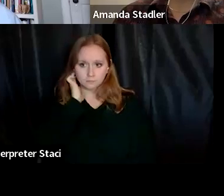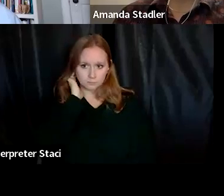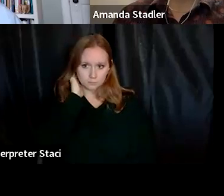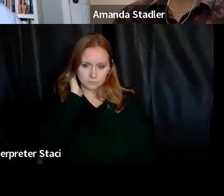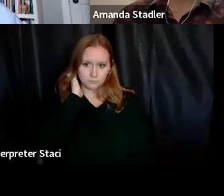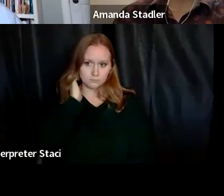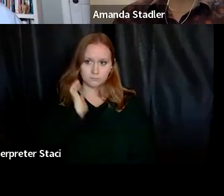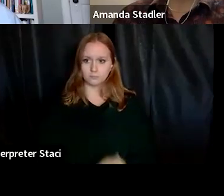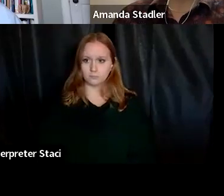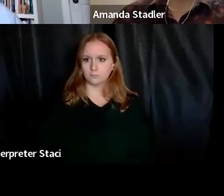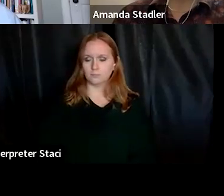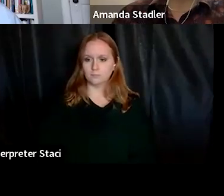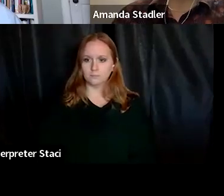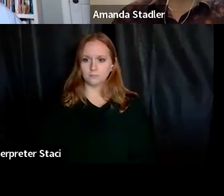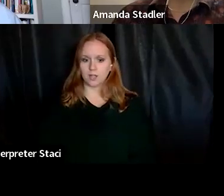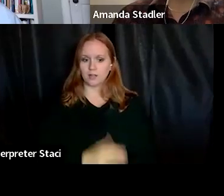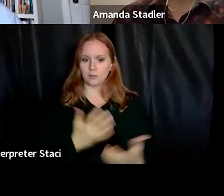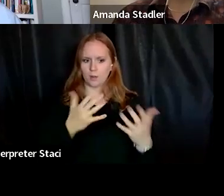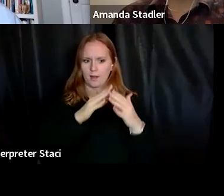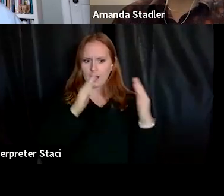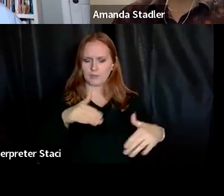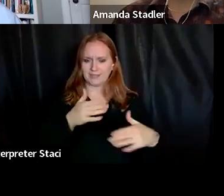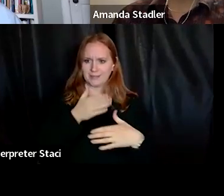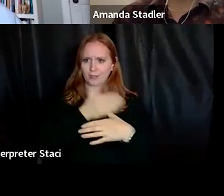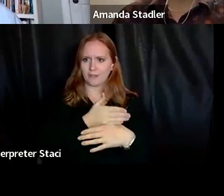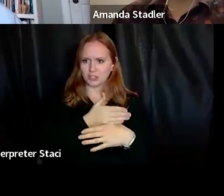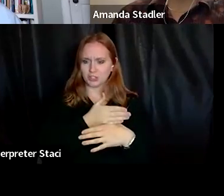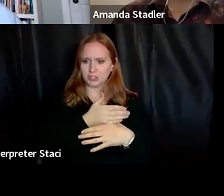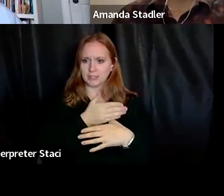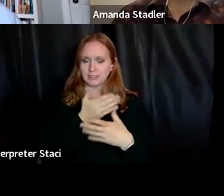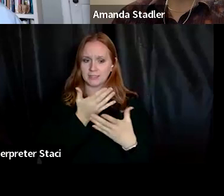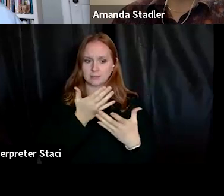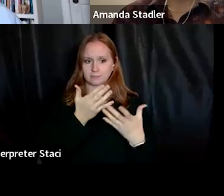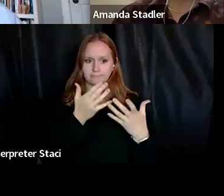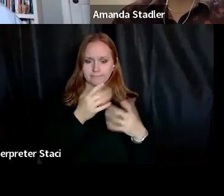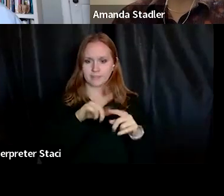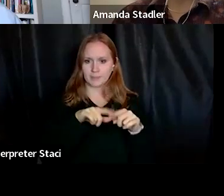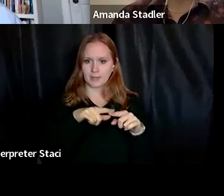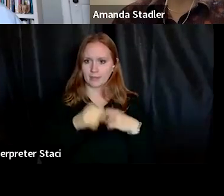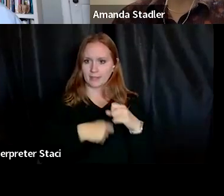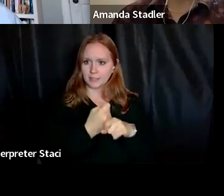even like what housing interventions that might be prioritized in a given year. And I think,